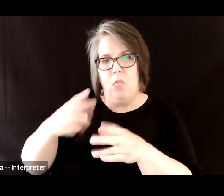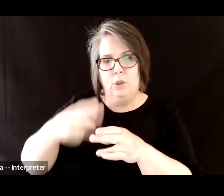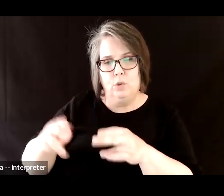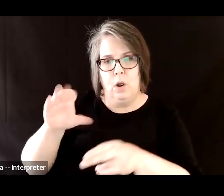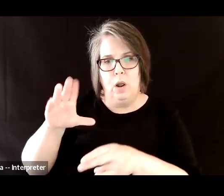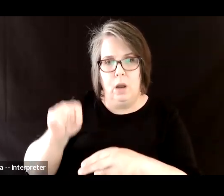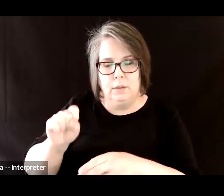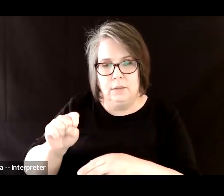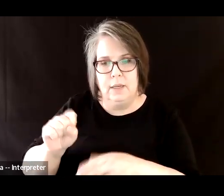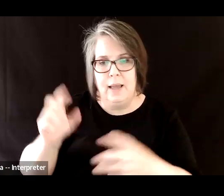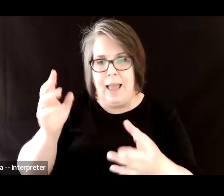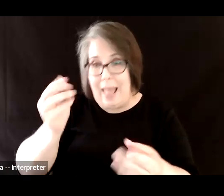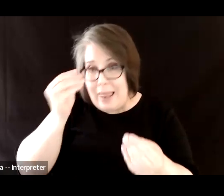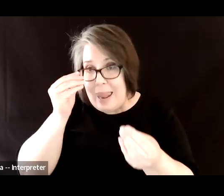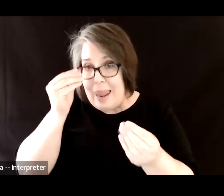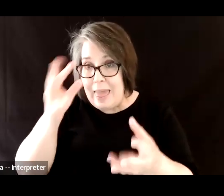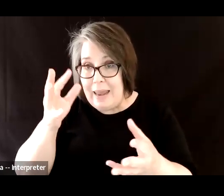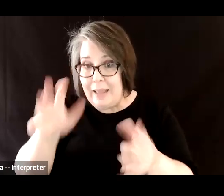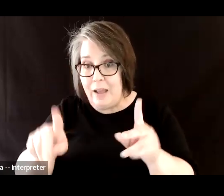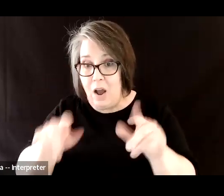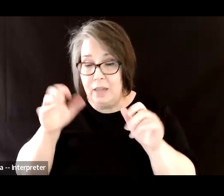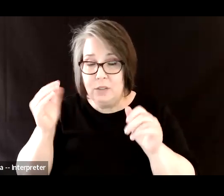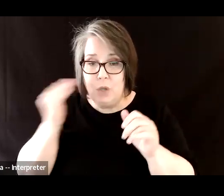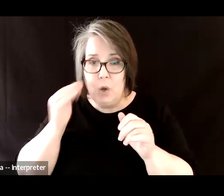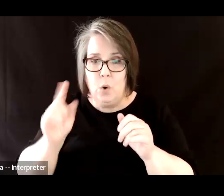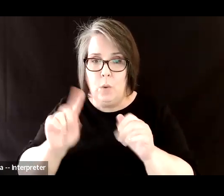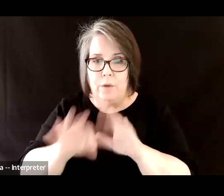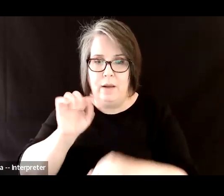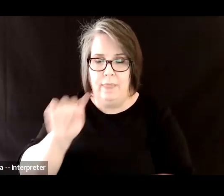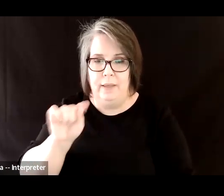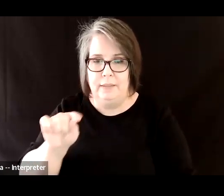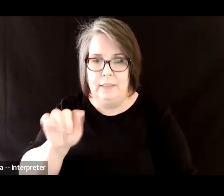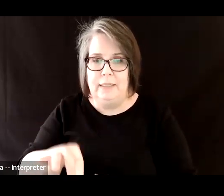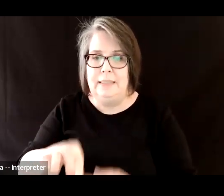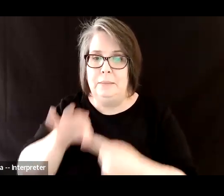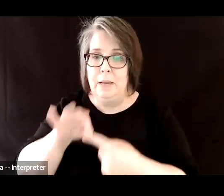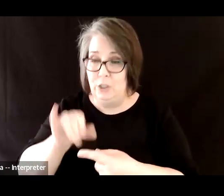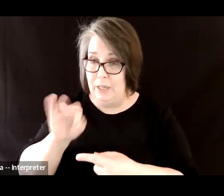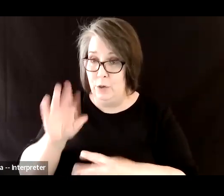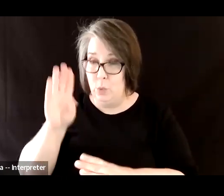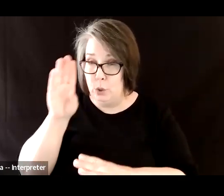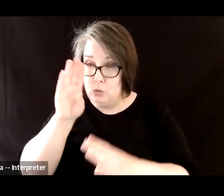and letting your audience know where to find these, especially if you are doing troubleshooting as a cohost.